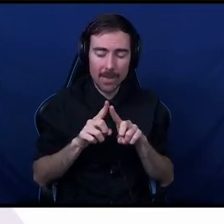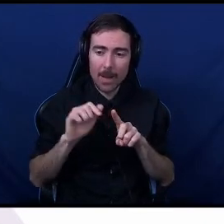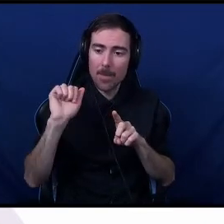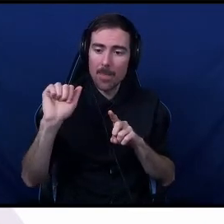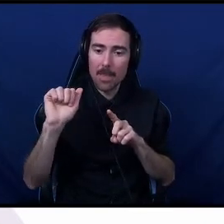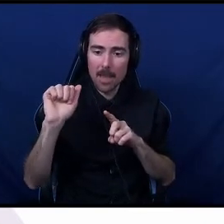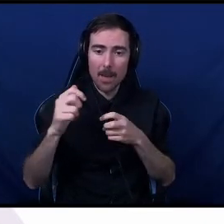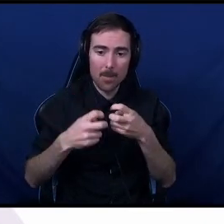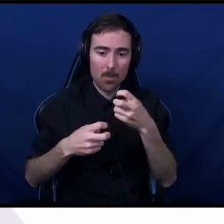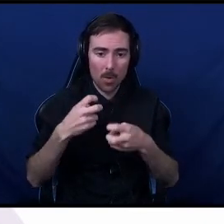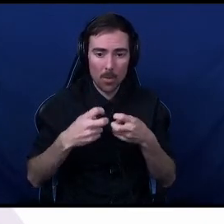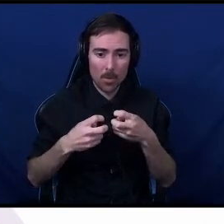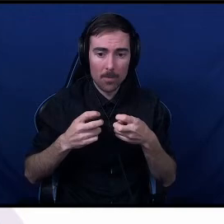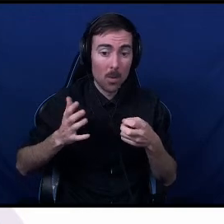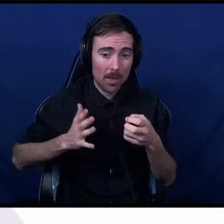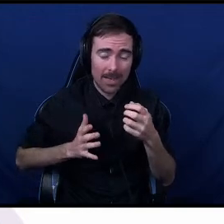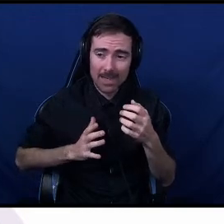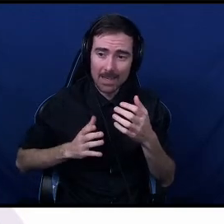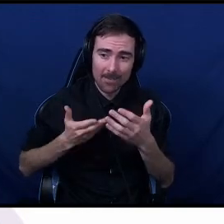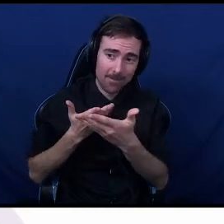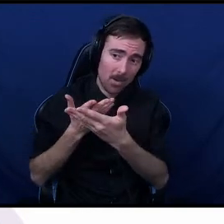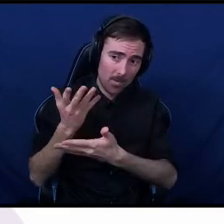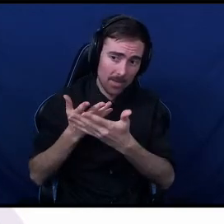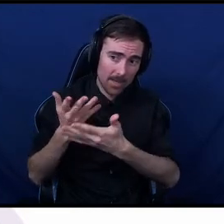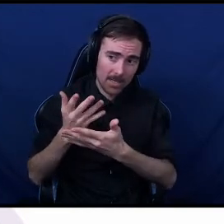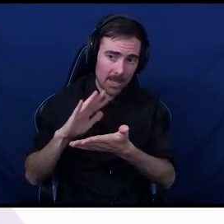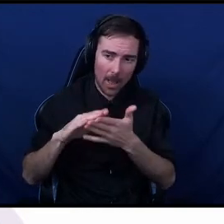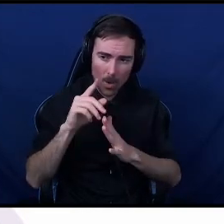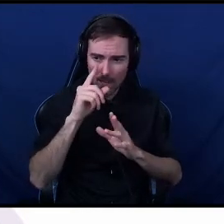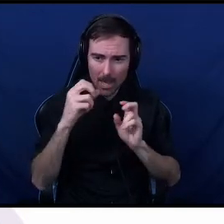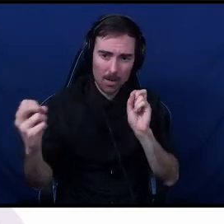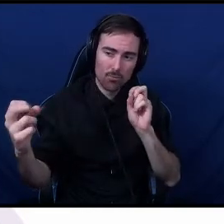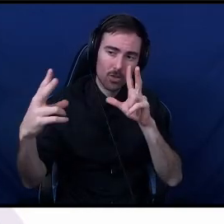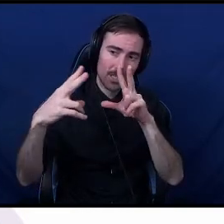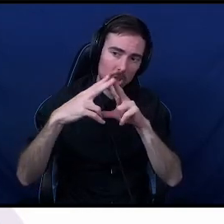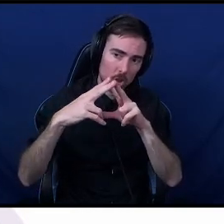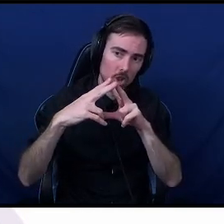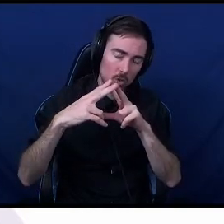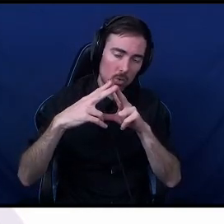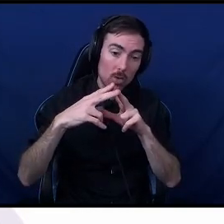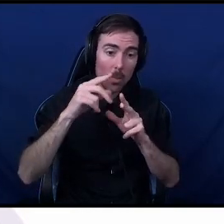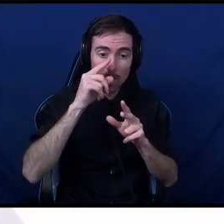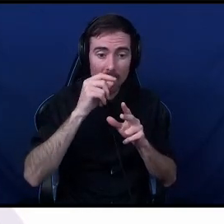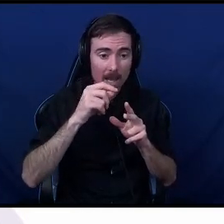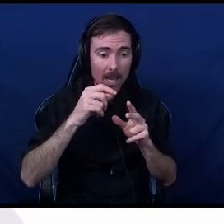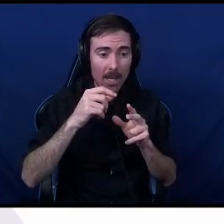to Britt to be breached. So I think that's probably something that we could work on. Yeah. And happy birthday, by the way, Peter.